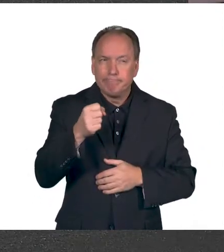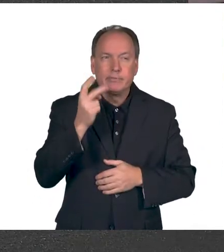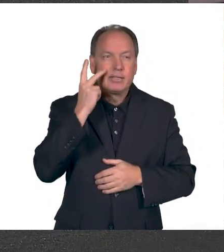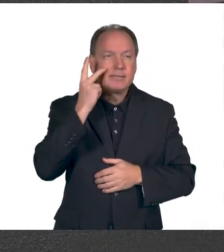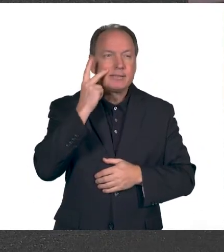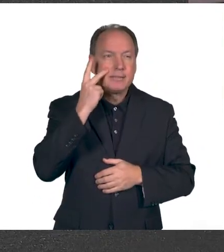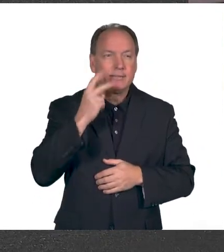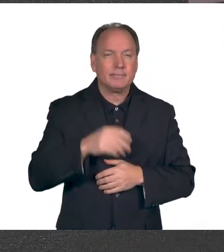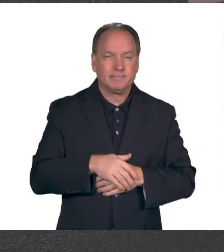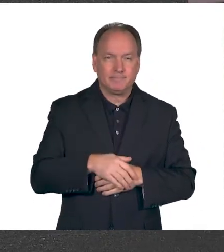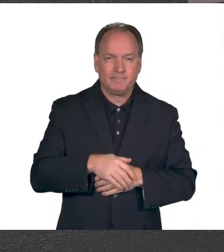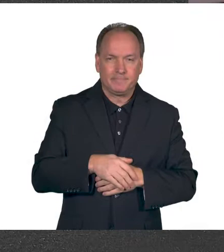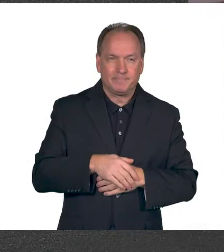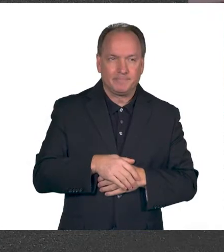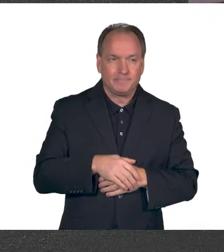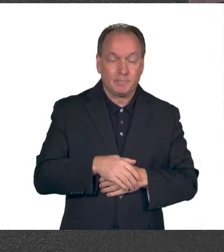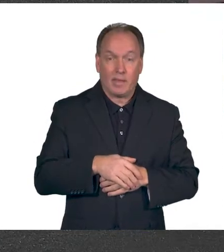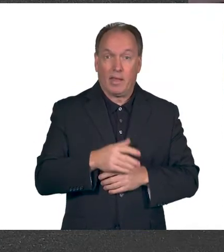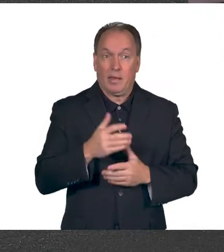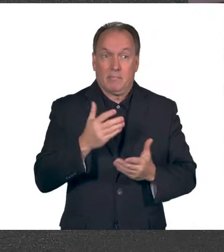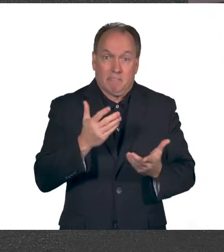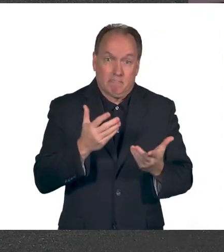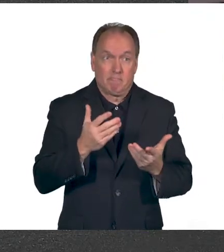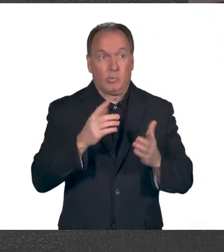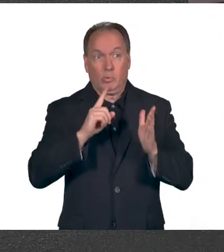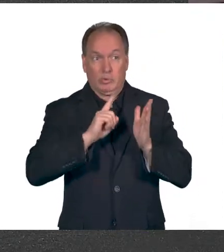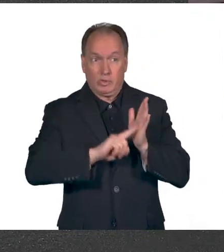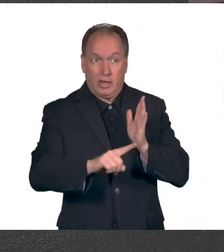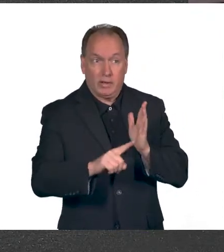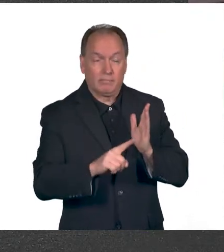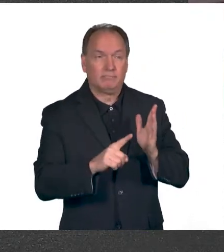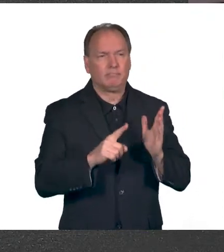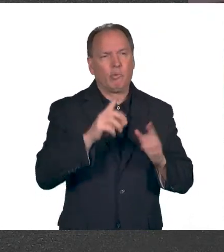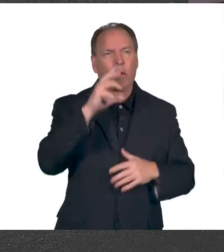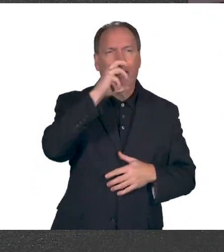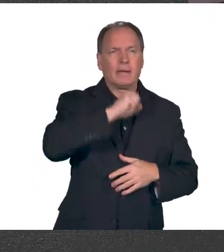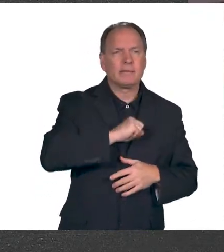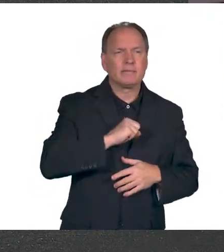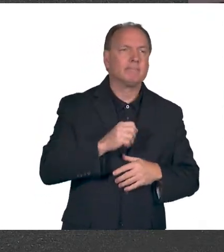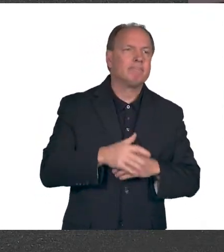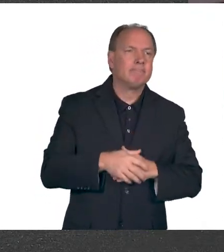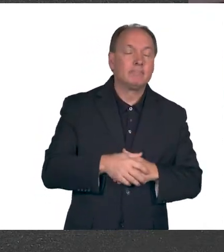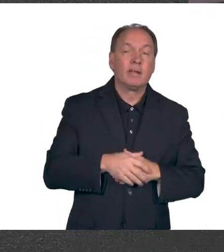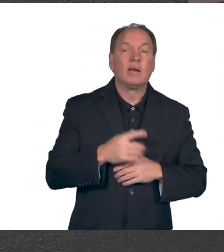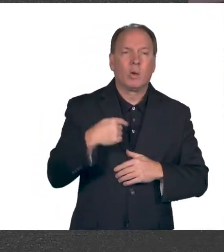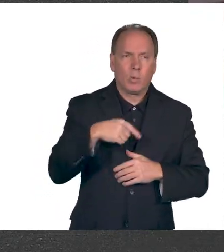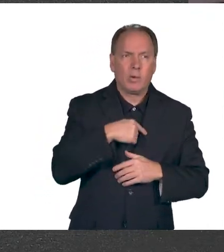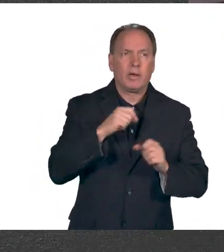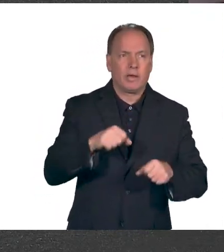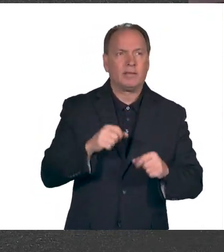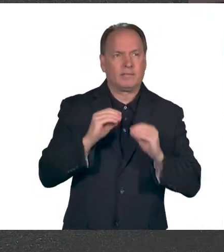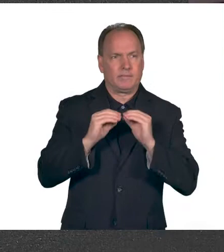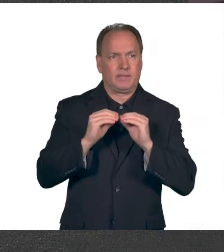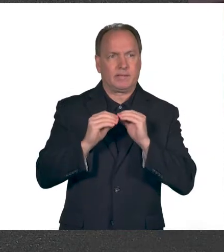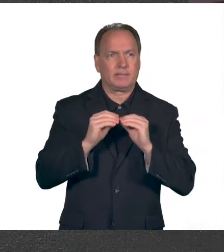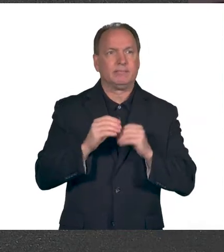Yeah let's see if you're right. Even if we're not right that's okay we make a guess, and we can always fix it.